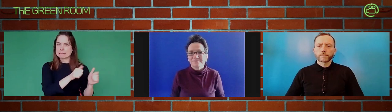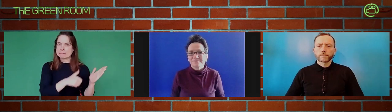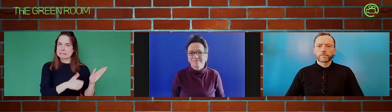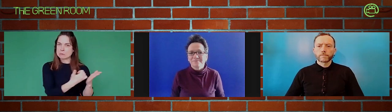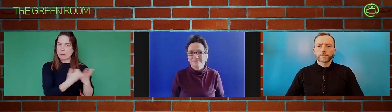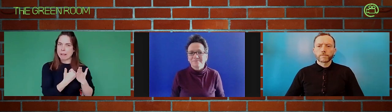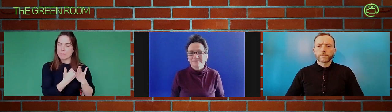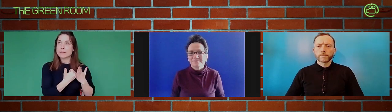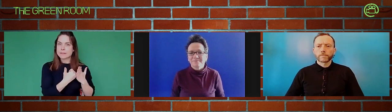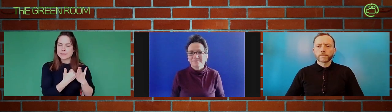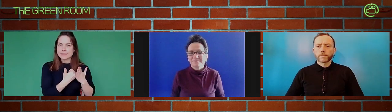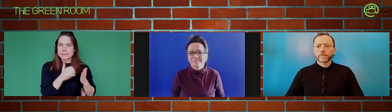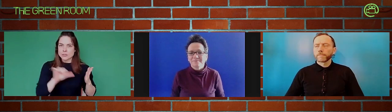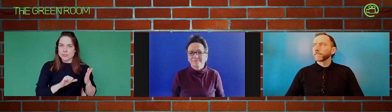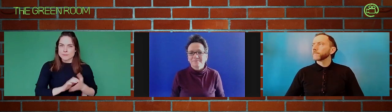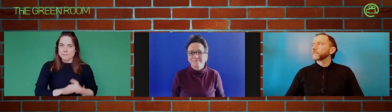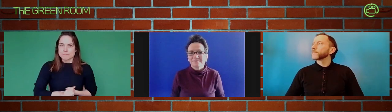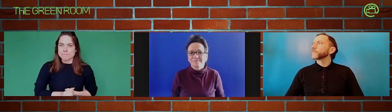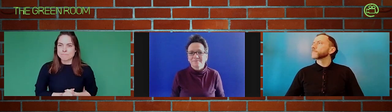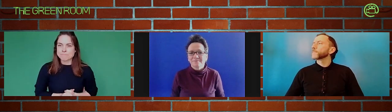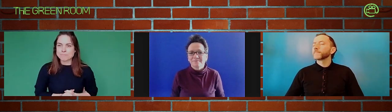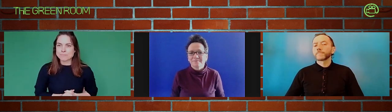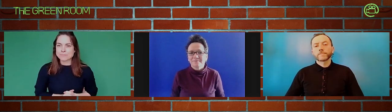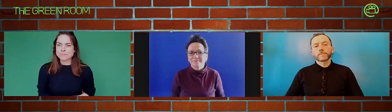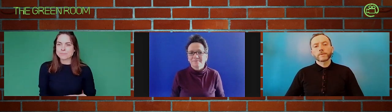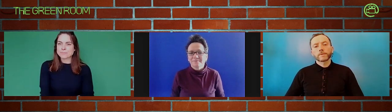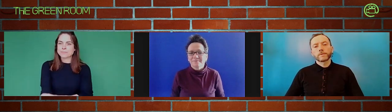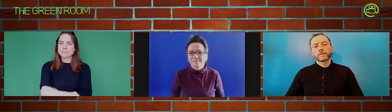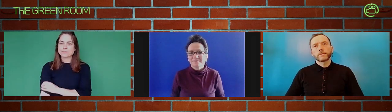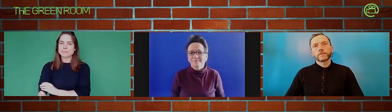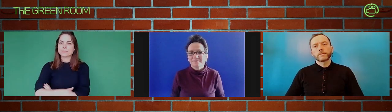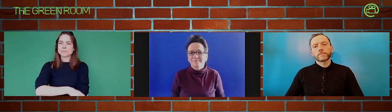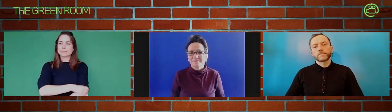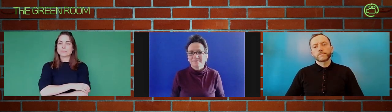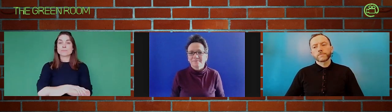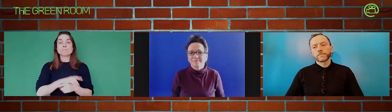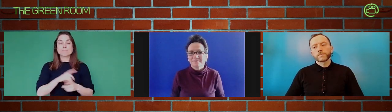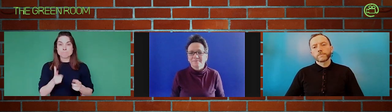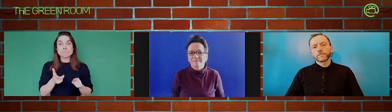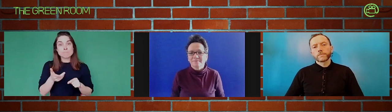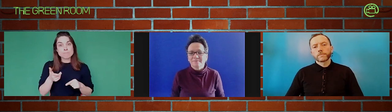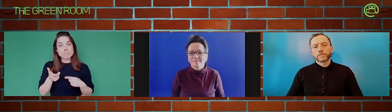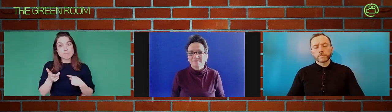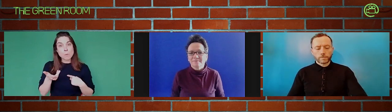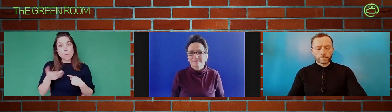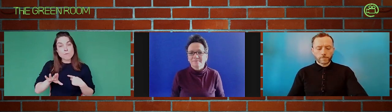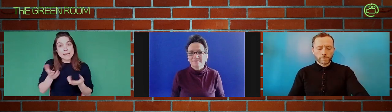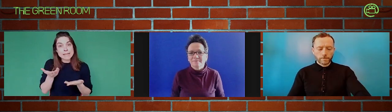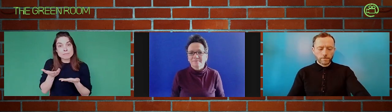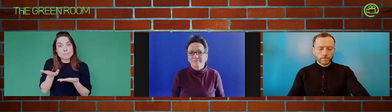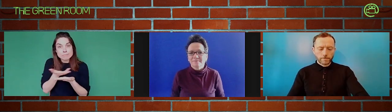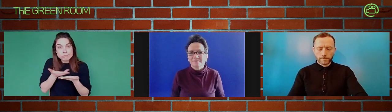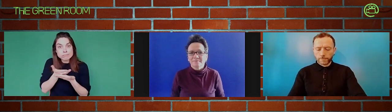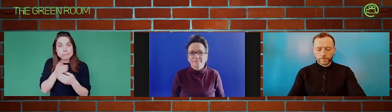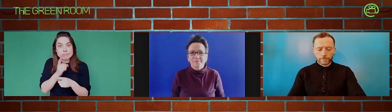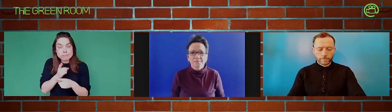So yes, we've been talking a lot about -